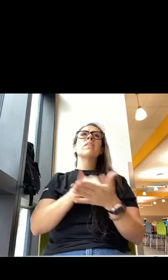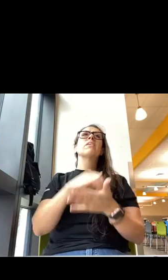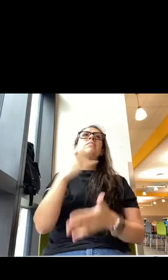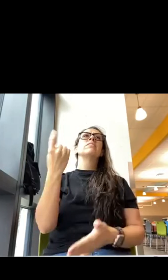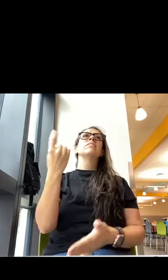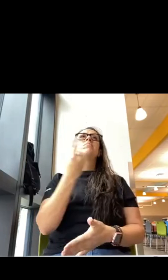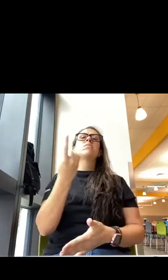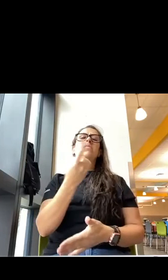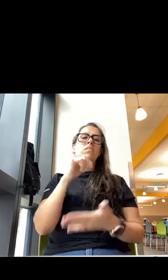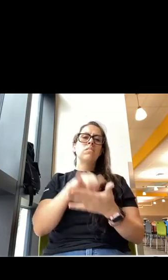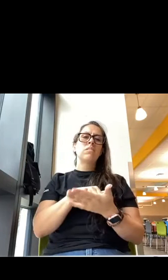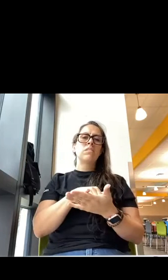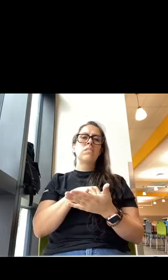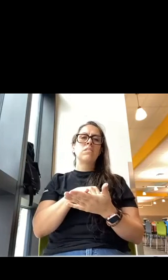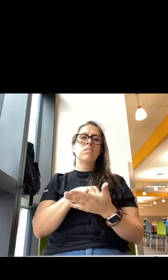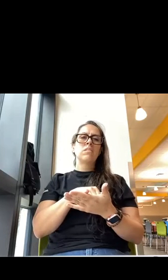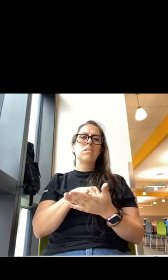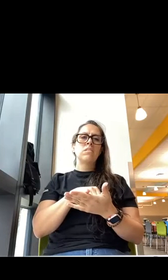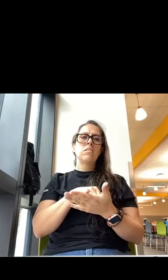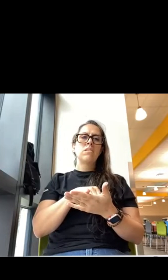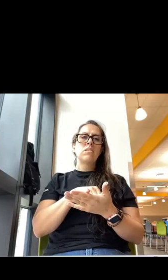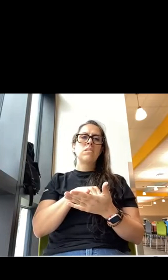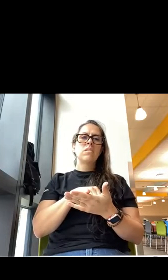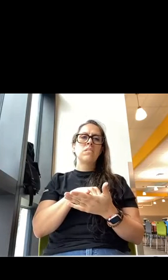like like the Japanese don't consider themselves to be Asian,